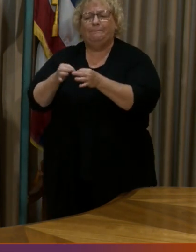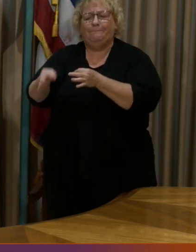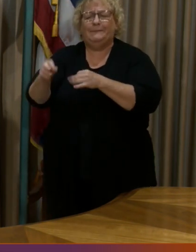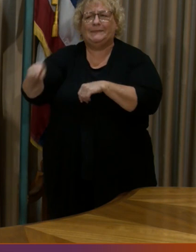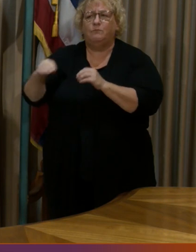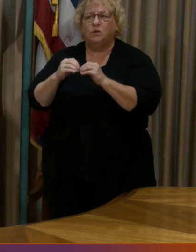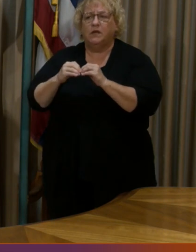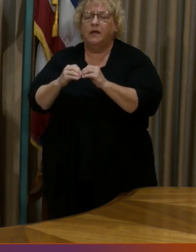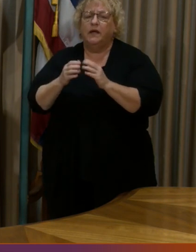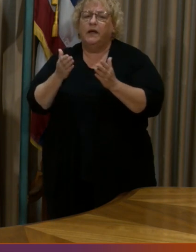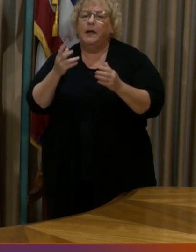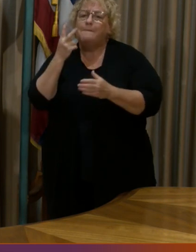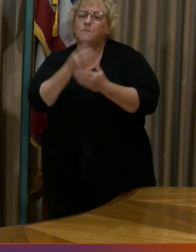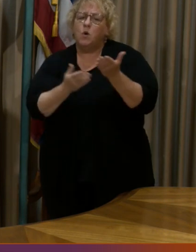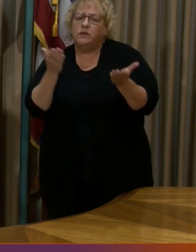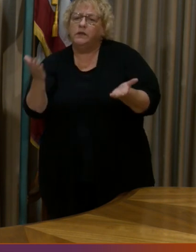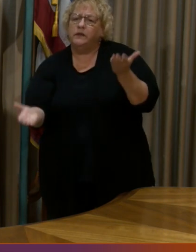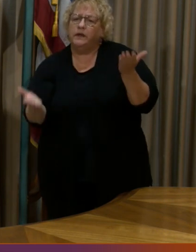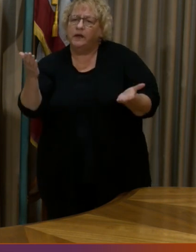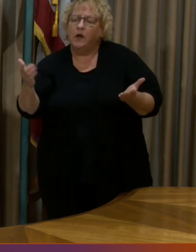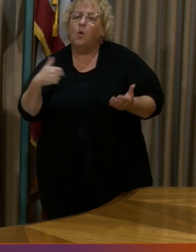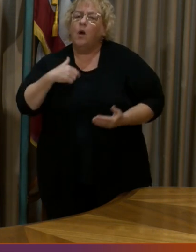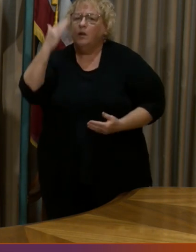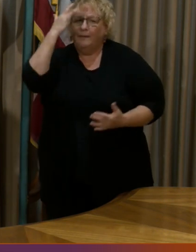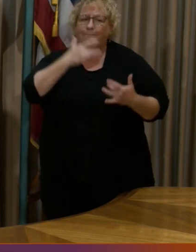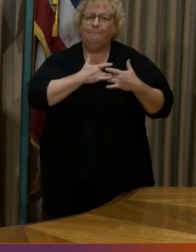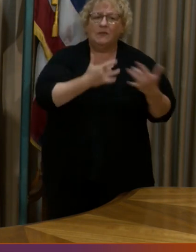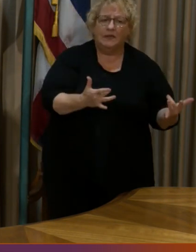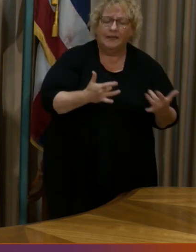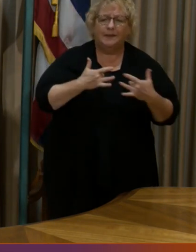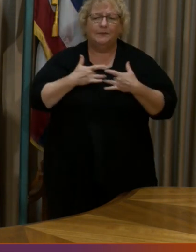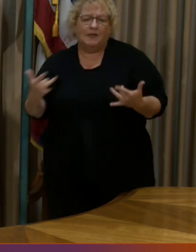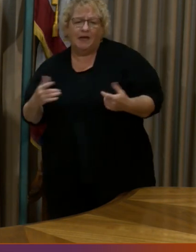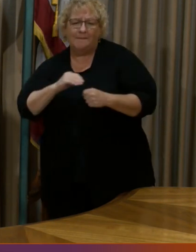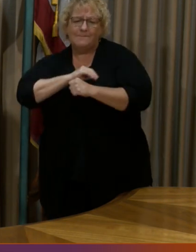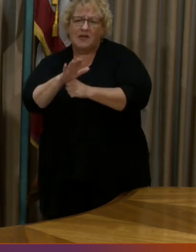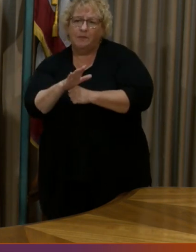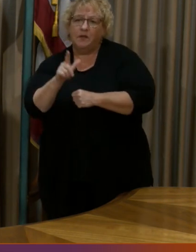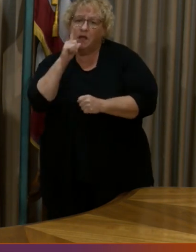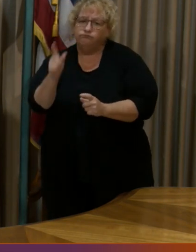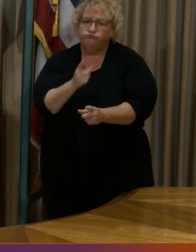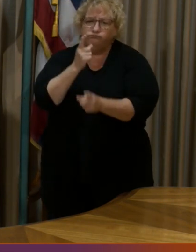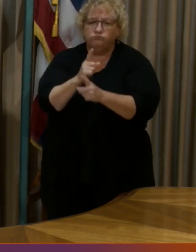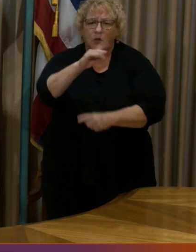PERSON INSTRUCTION AND OTHERS WHO ARE SAYING WE NEED MORE TIME. SO WE KNOW THAT IS THE NATURE OF